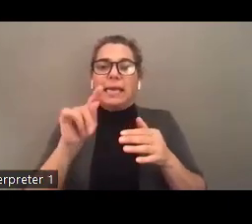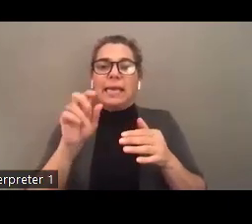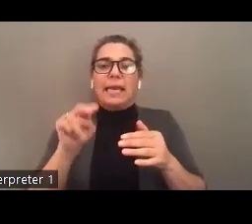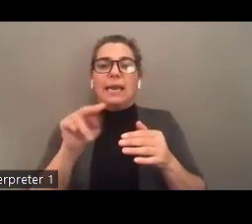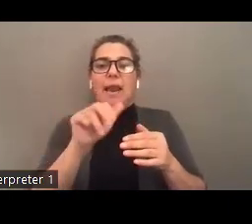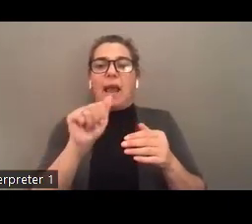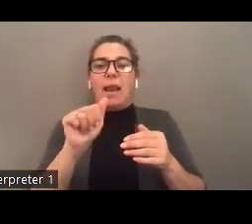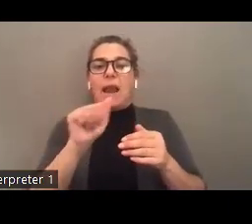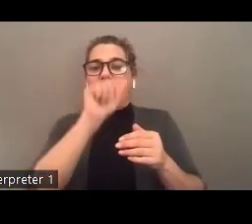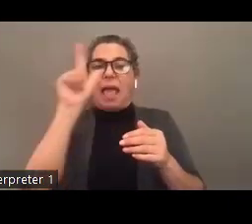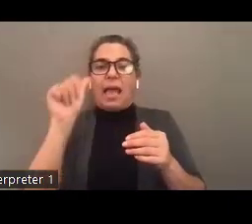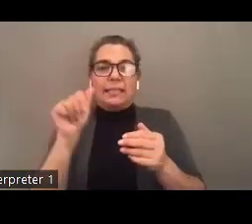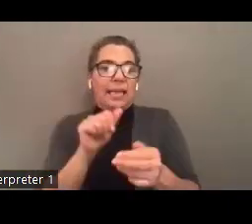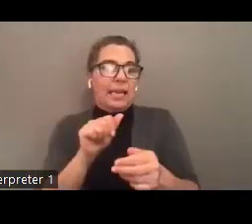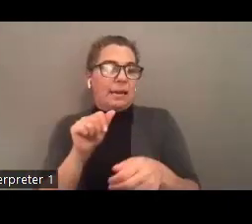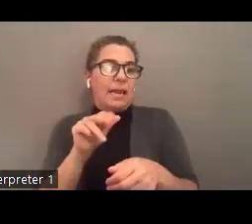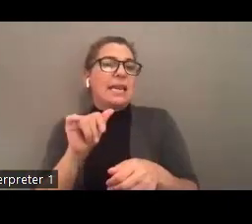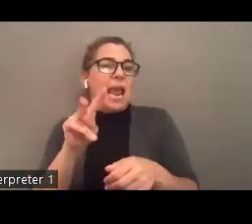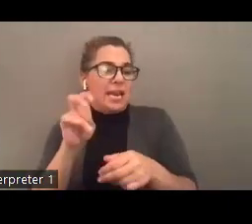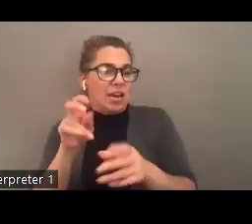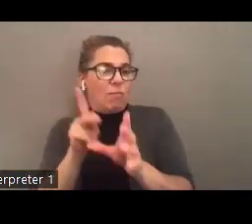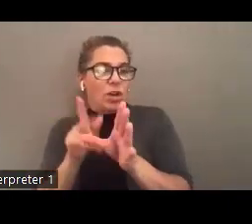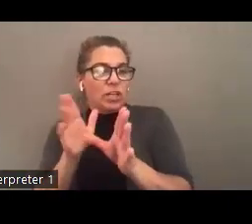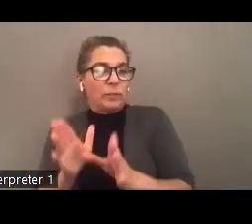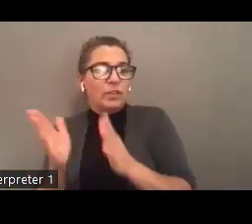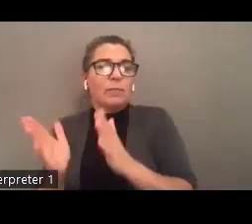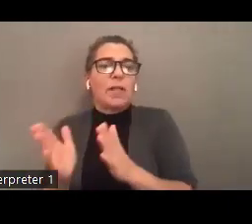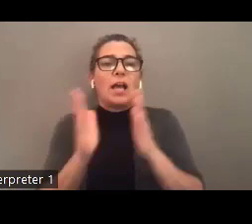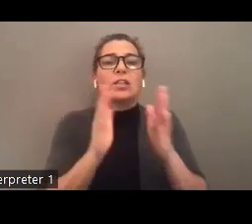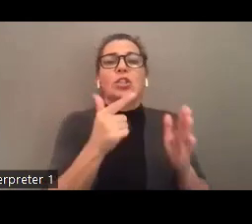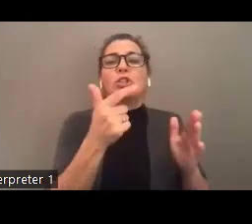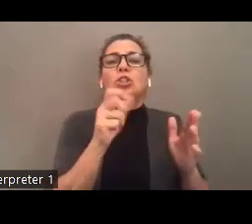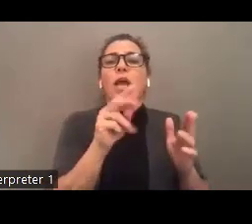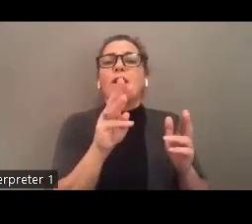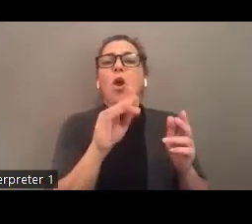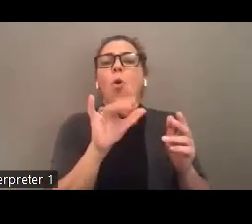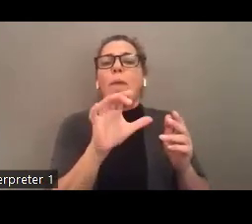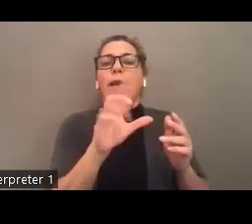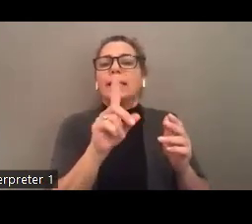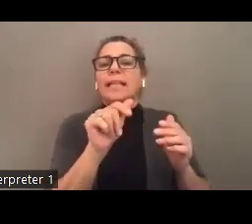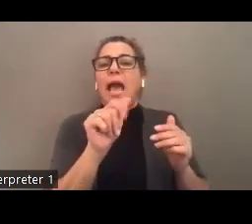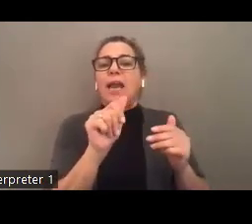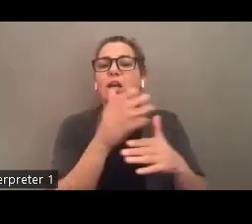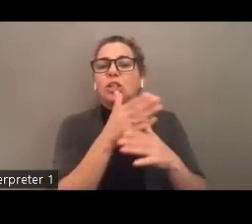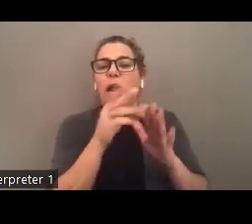and we'll go into the interaction of the genomic data sharing policy with the data management and sharing policy.